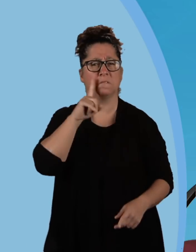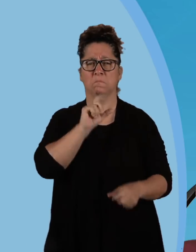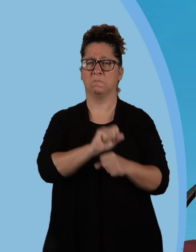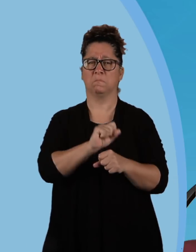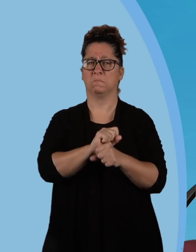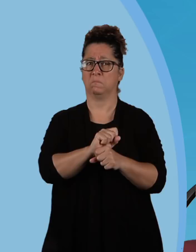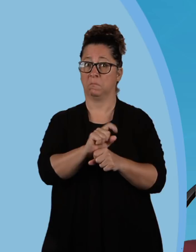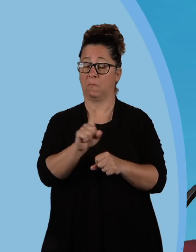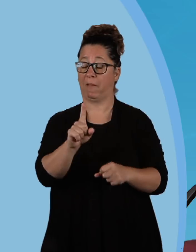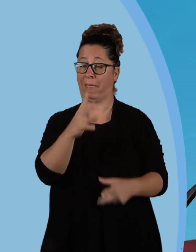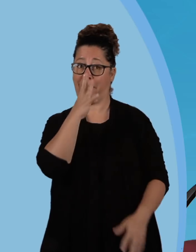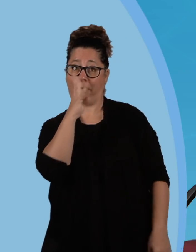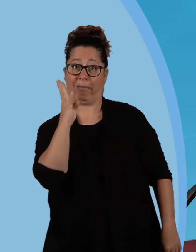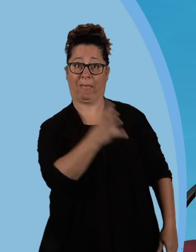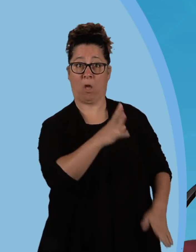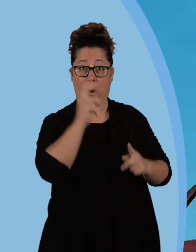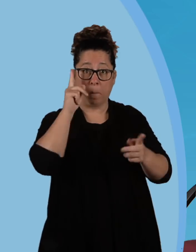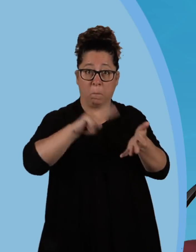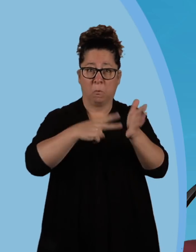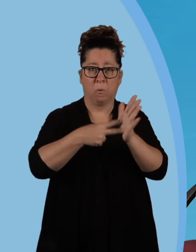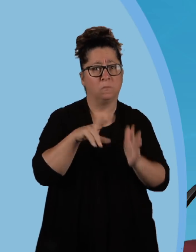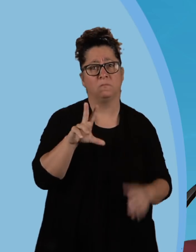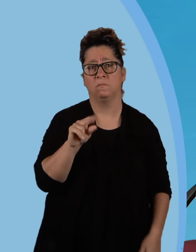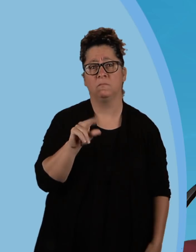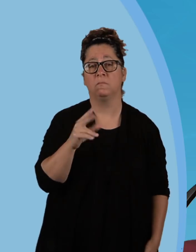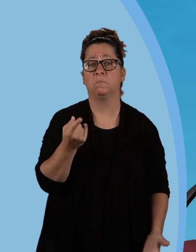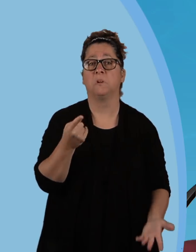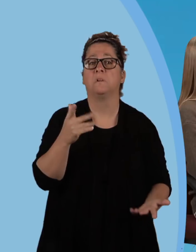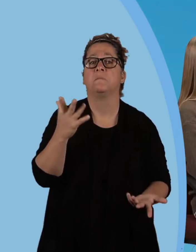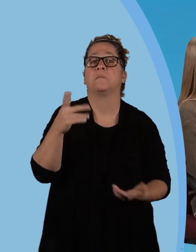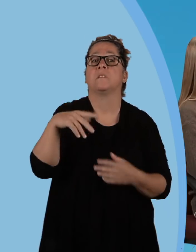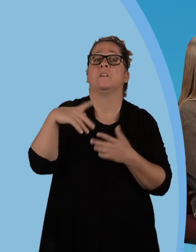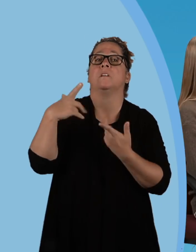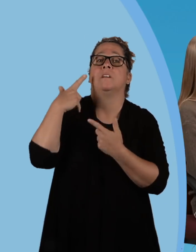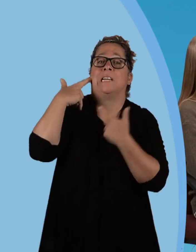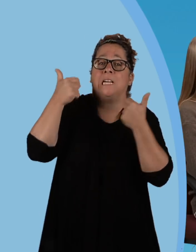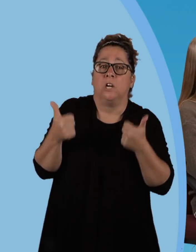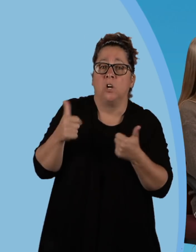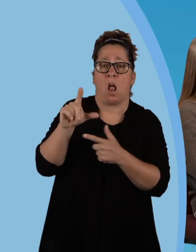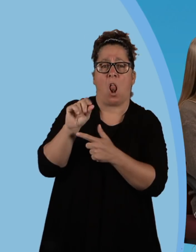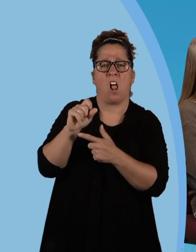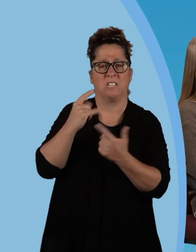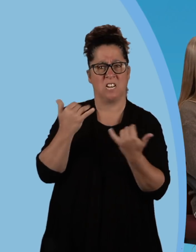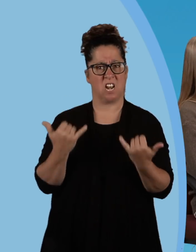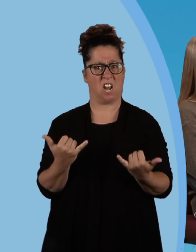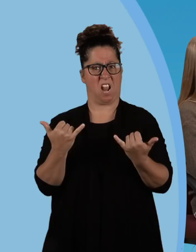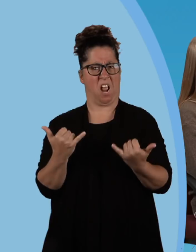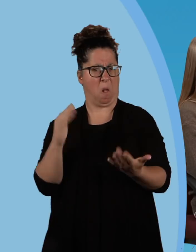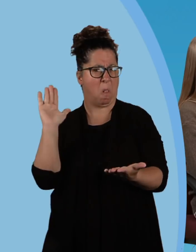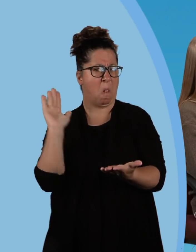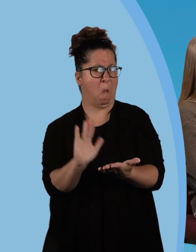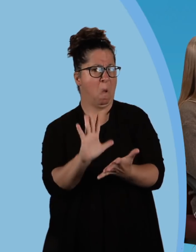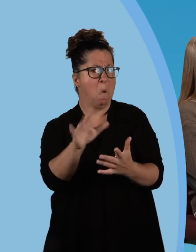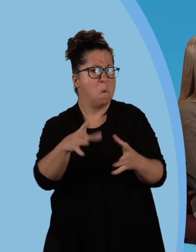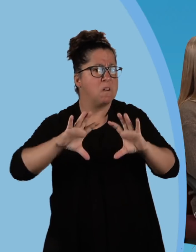I don't think they maliciously ignore their needs, but hearing loss is a low incidence population